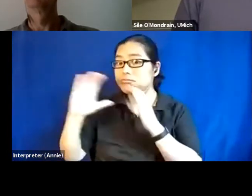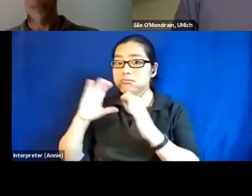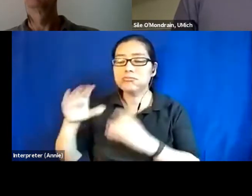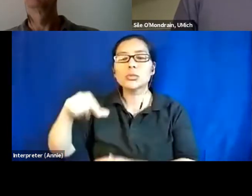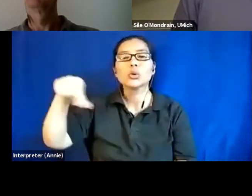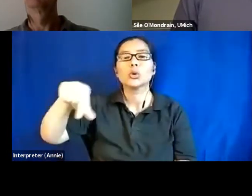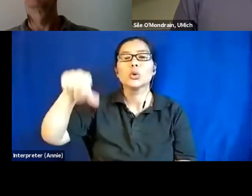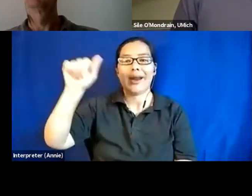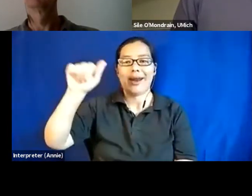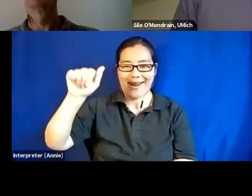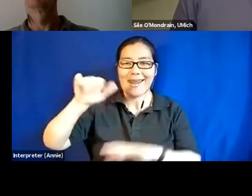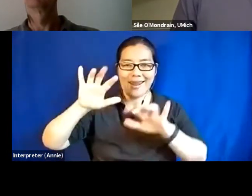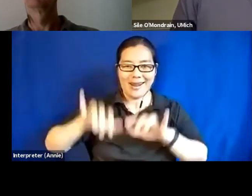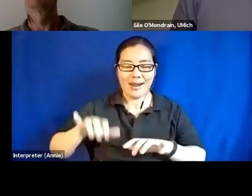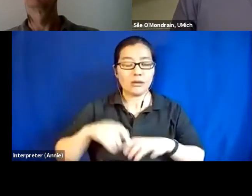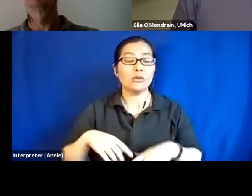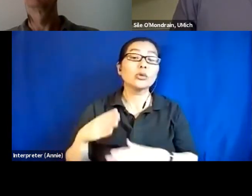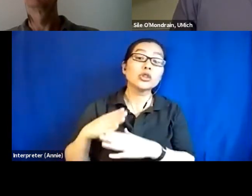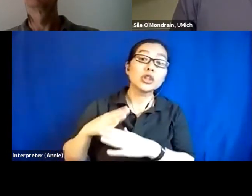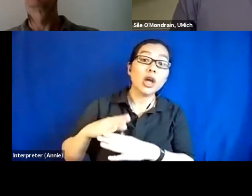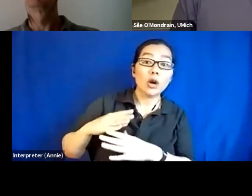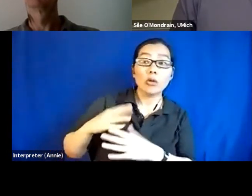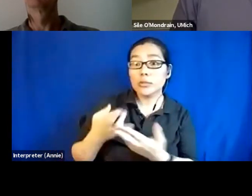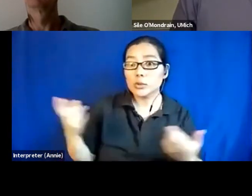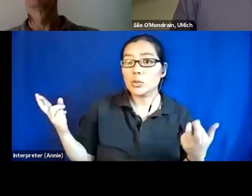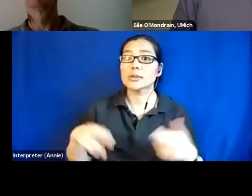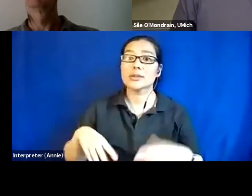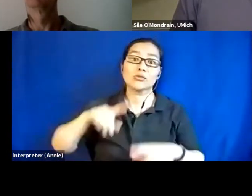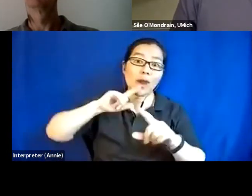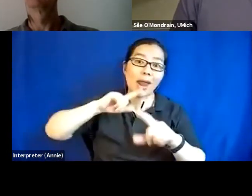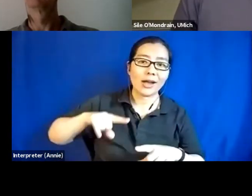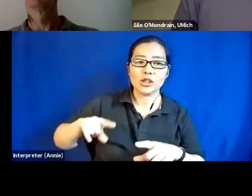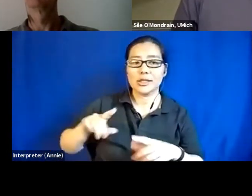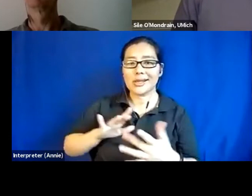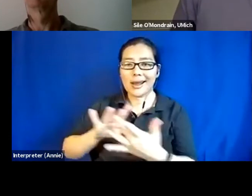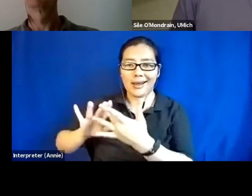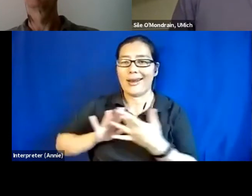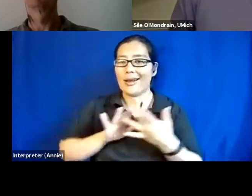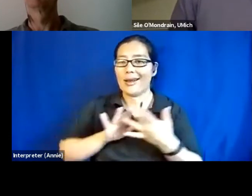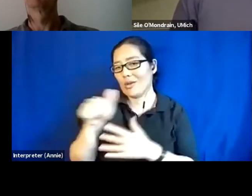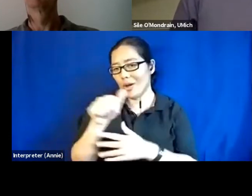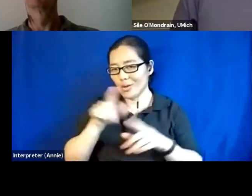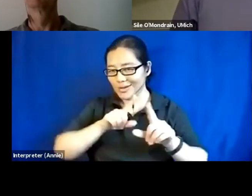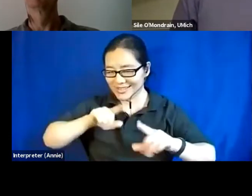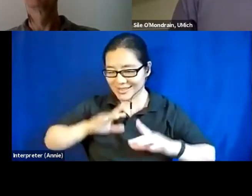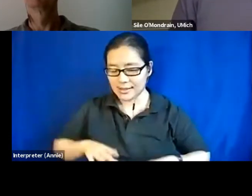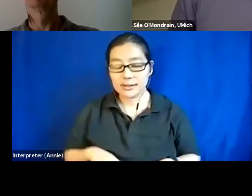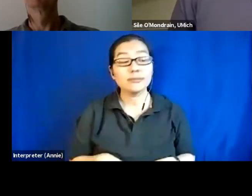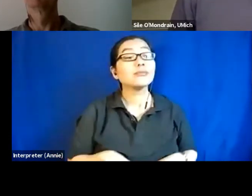resources and reactions and connect with other attendees. Additional we have a Facebook group started to